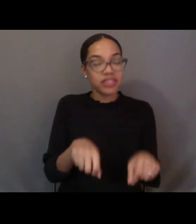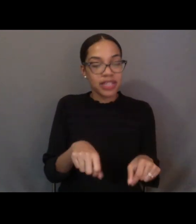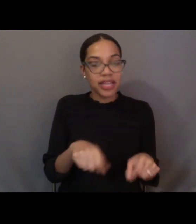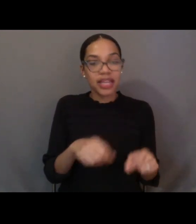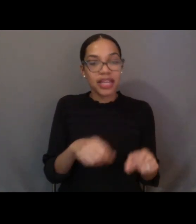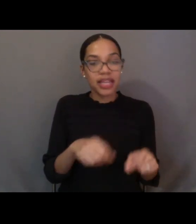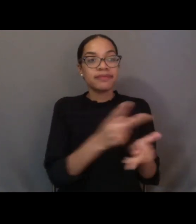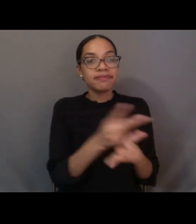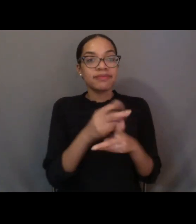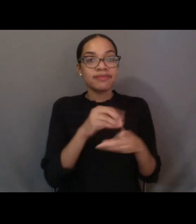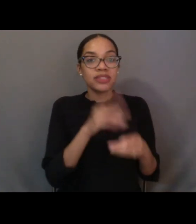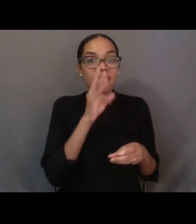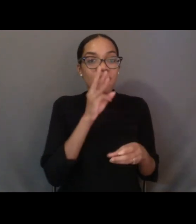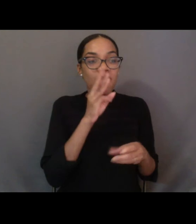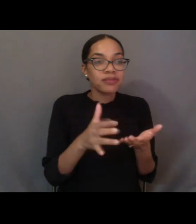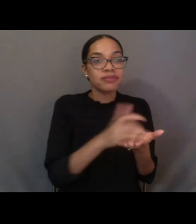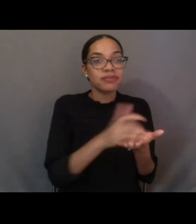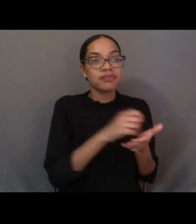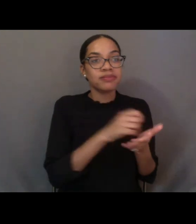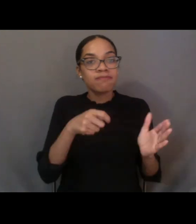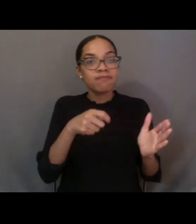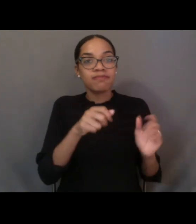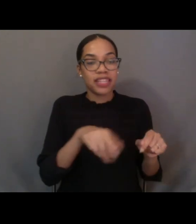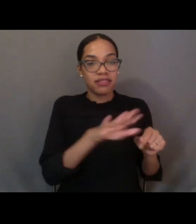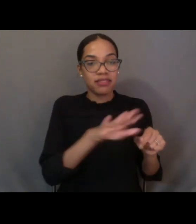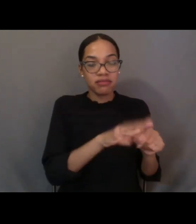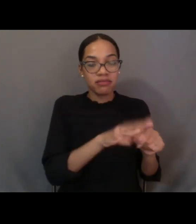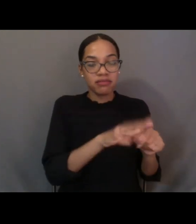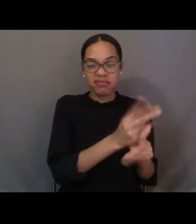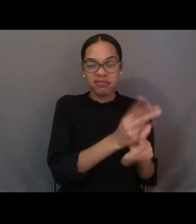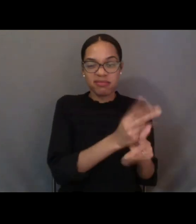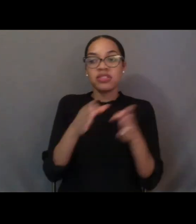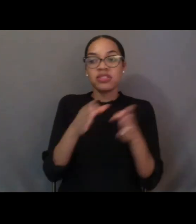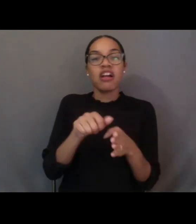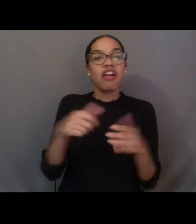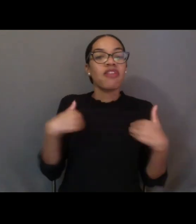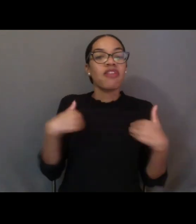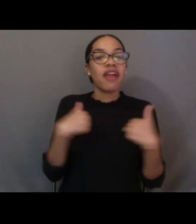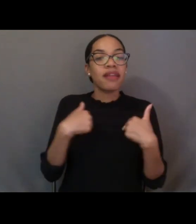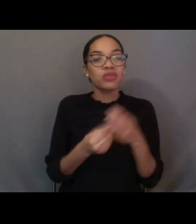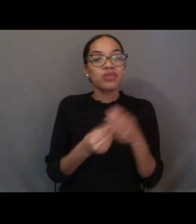What other types of aquaculture? This is an interesting answer. I think these are some Cape Coders here.